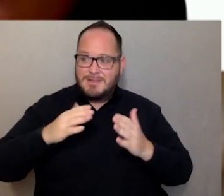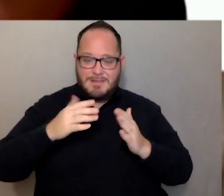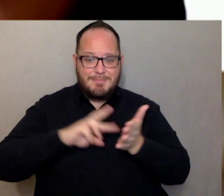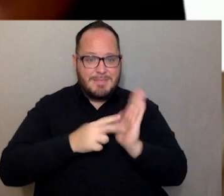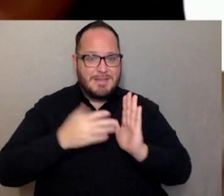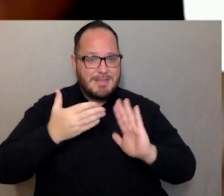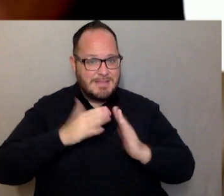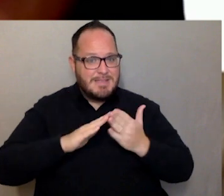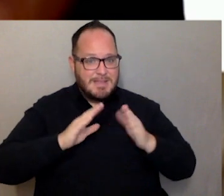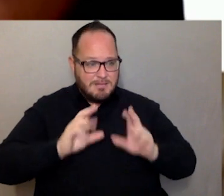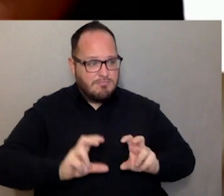THE FUND, WHILE ALSO SUPPORTING OUR COMMUNITY PARTNERS AT THE